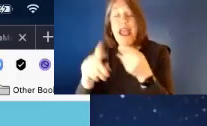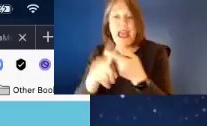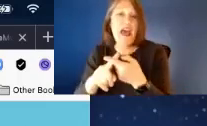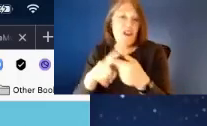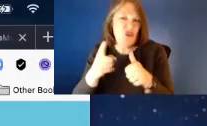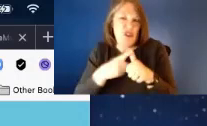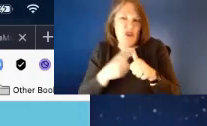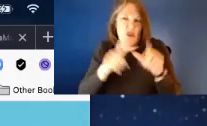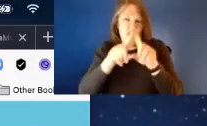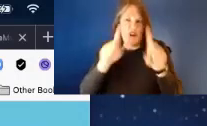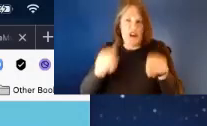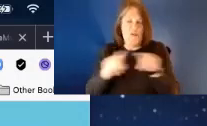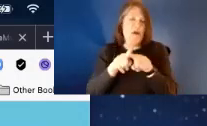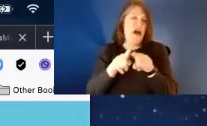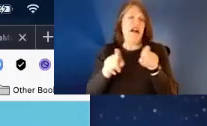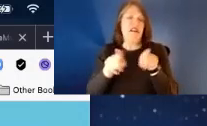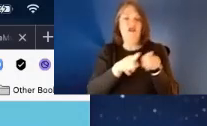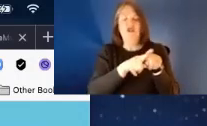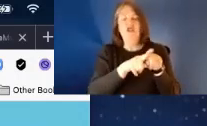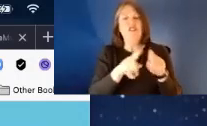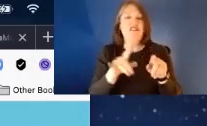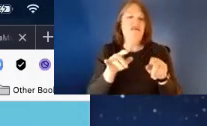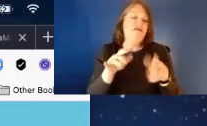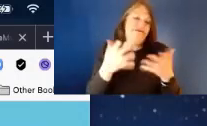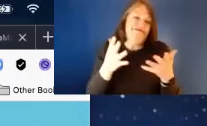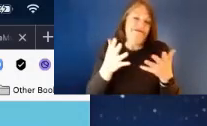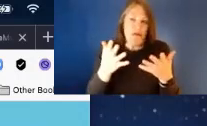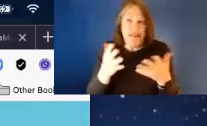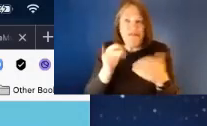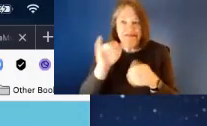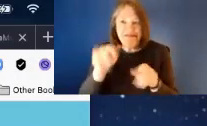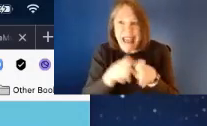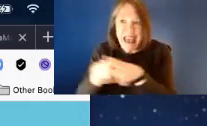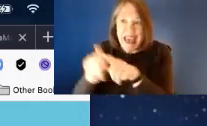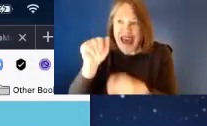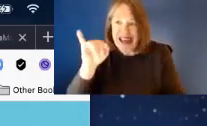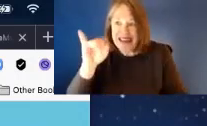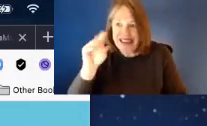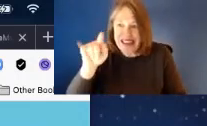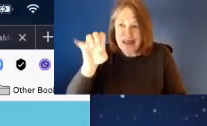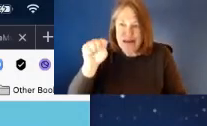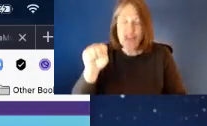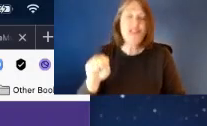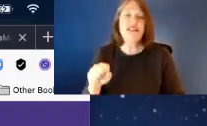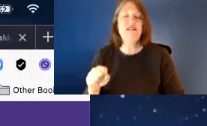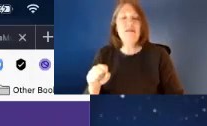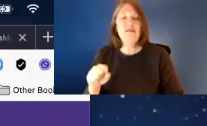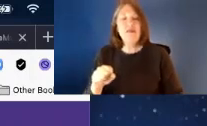just as images. 06:45:42 Let's see, if we have anything else